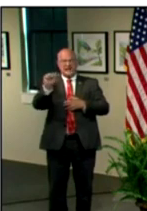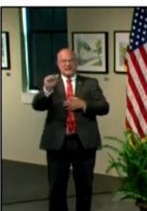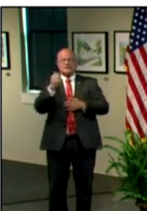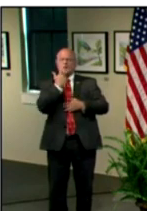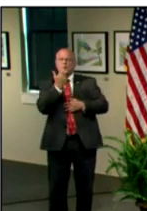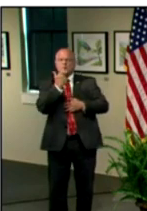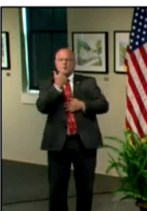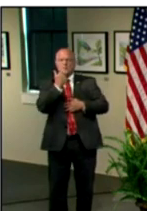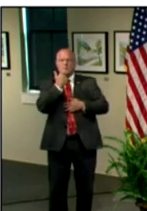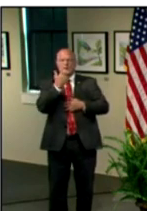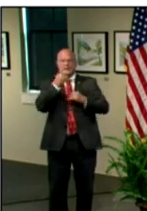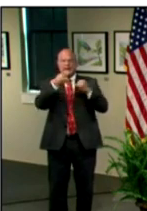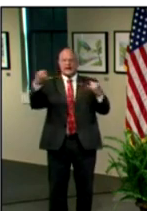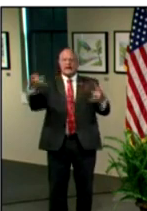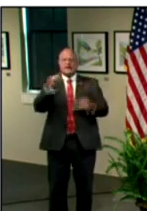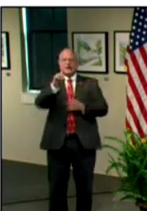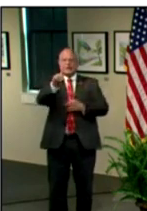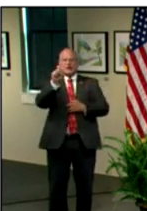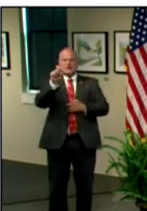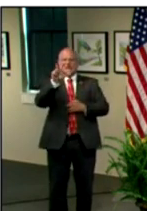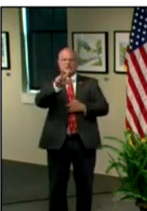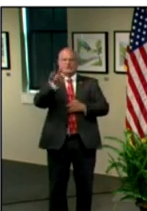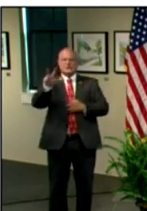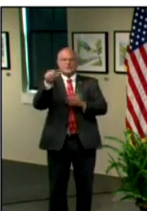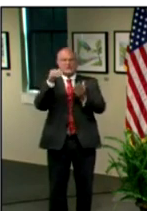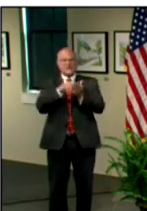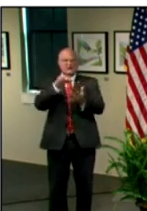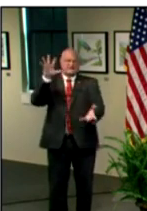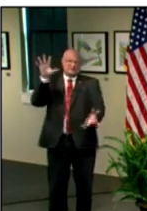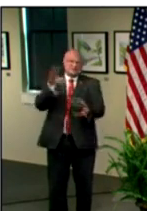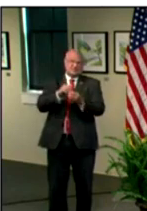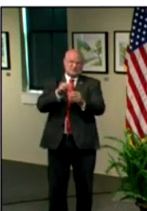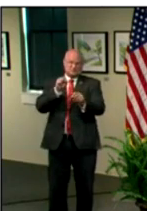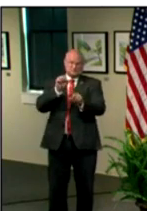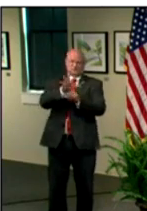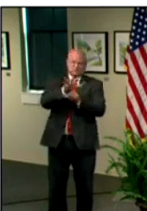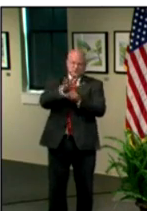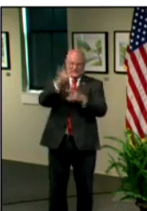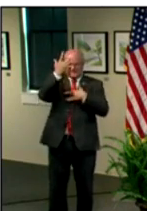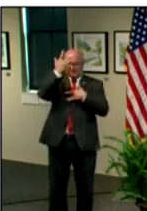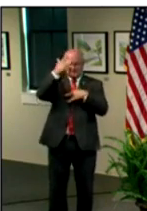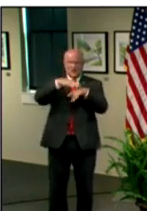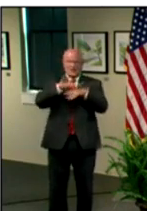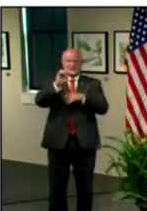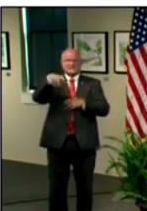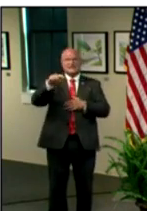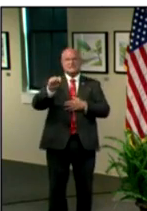CASES AND OUR PEAK NUMBER OF QUESADILLA PREDICTING IS THE MEAN AVERAGE WHICH IS THE